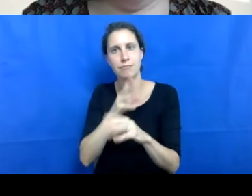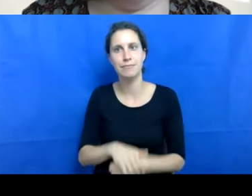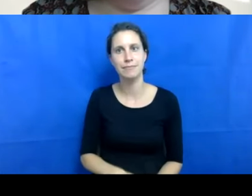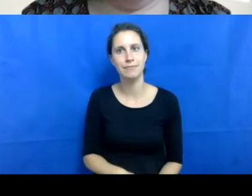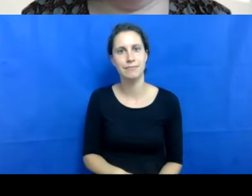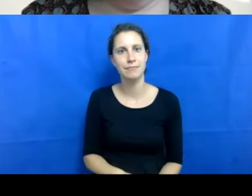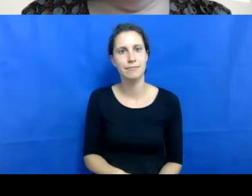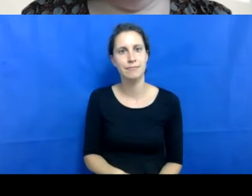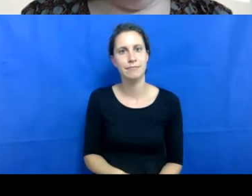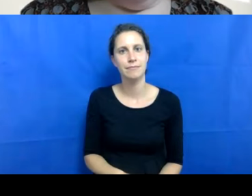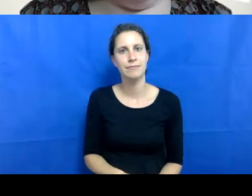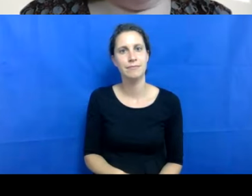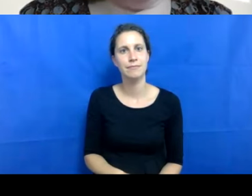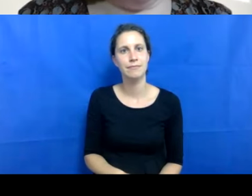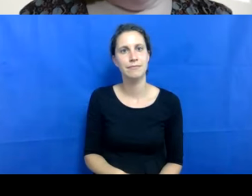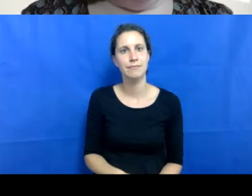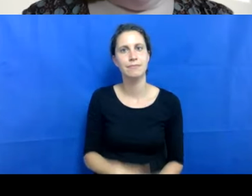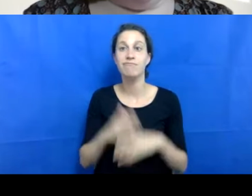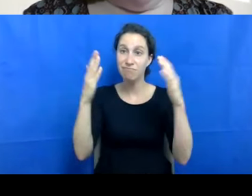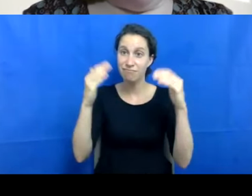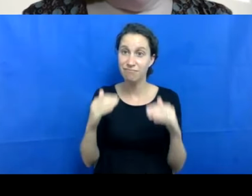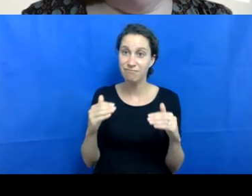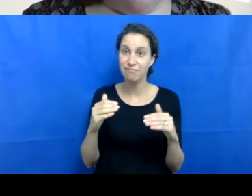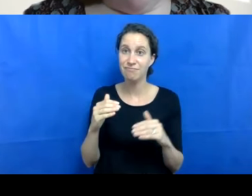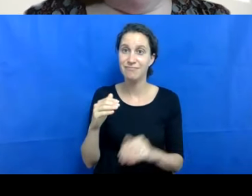Now let's talk about American Sign Language.